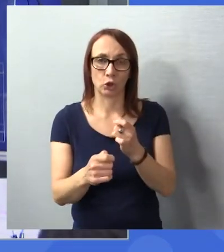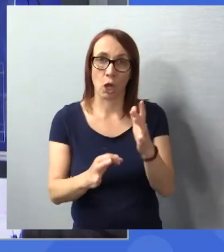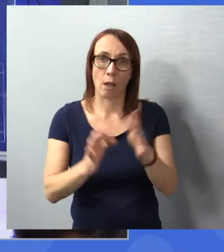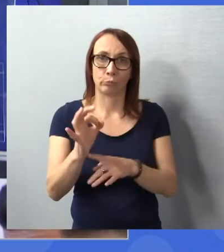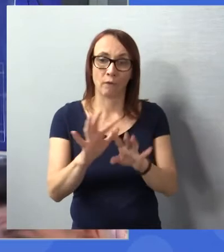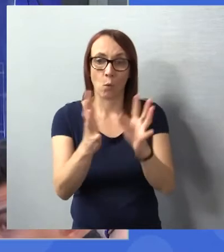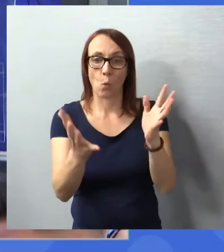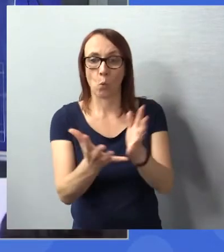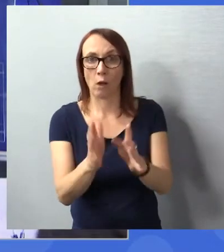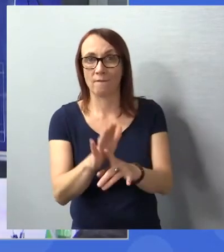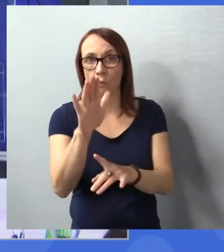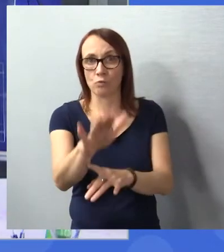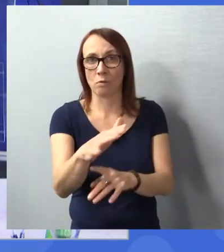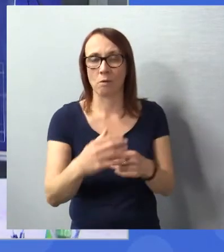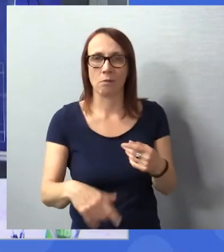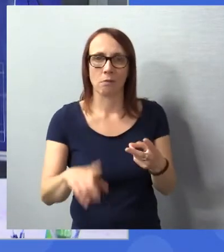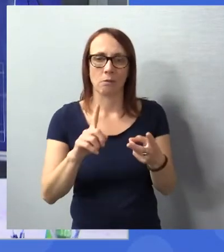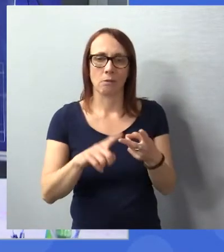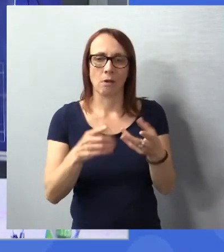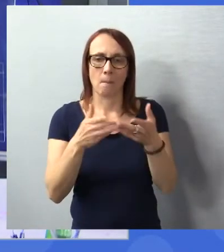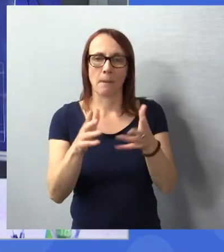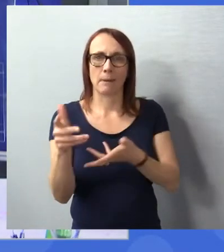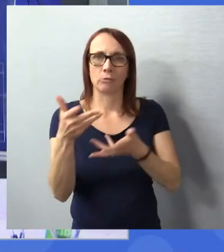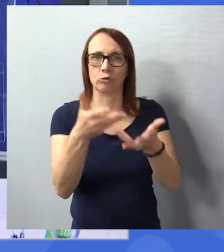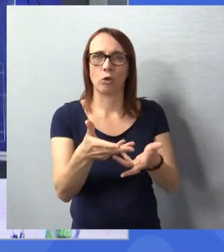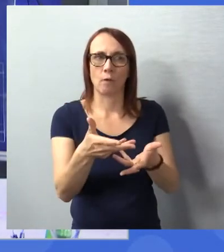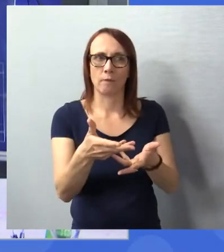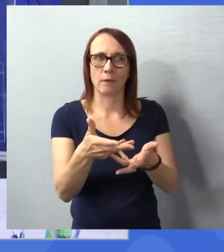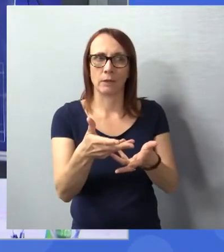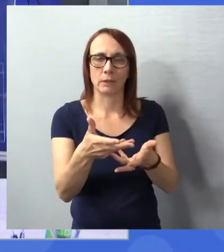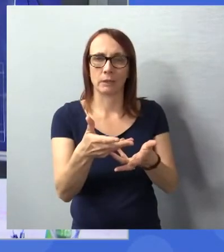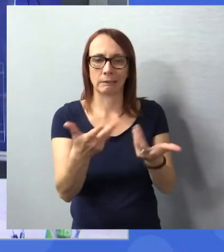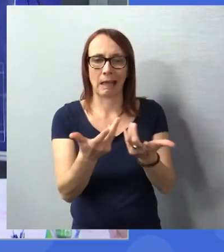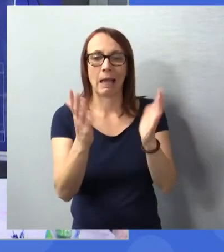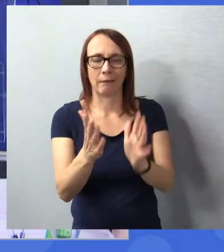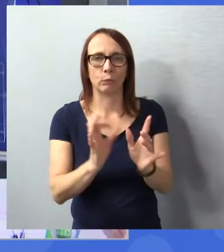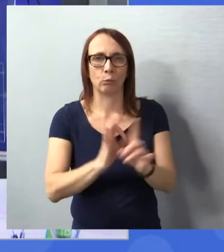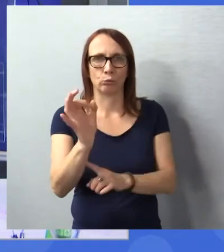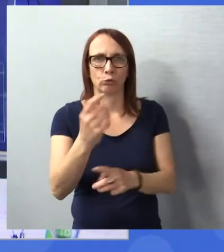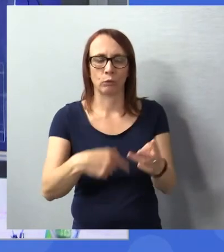future generations public services funding to improve services and NHS and